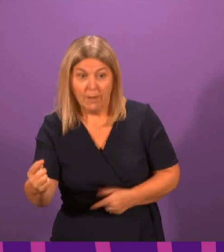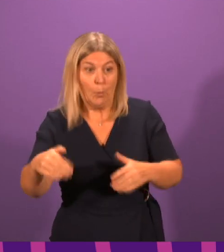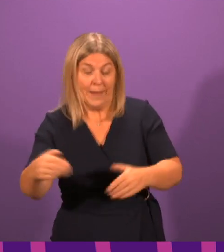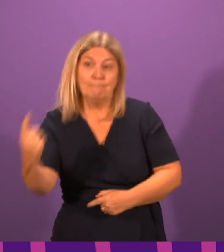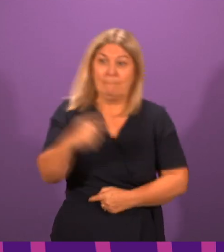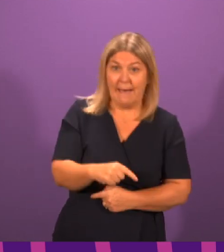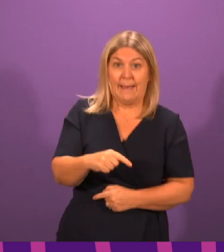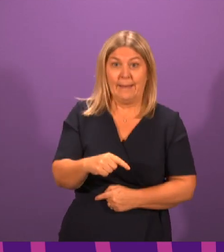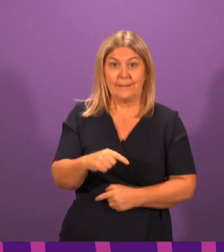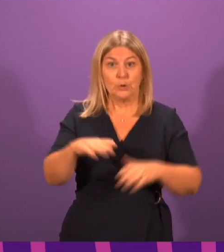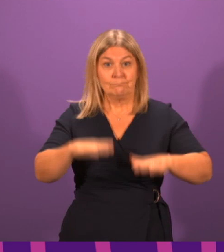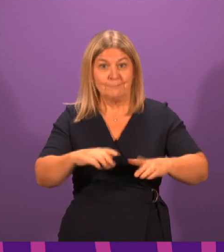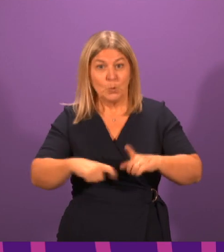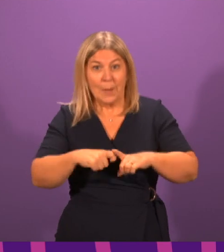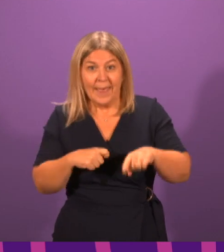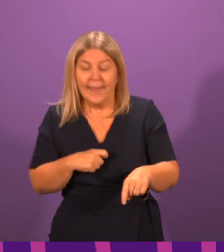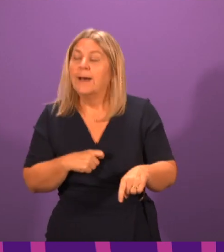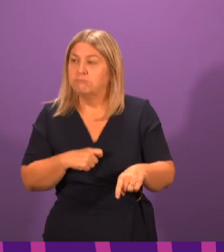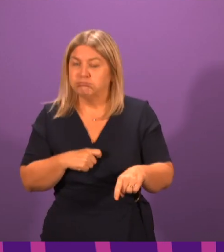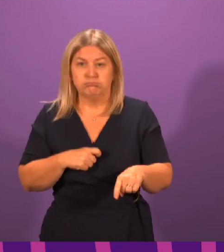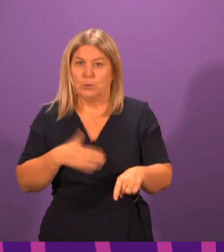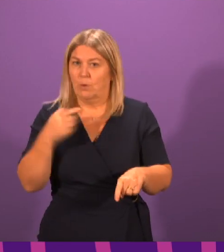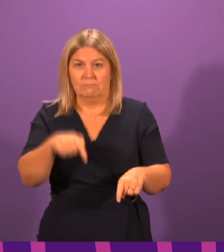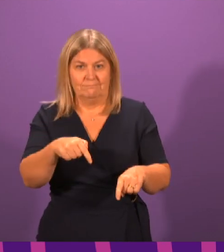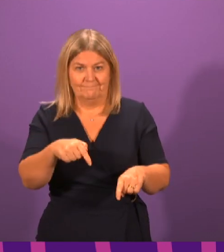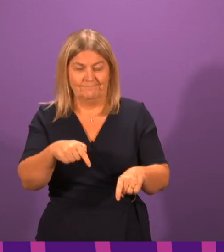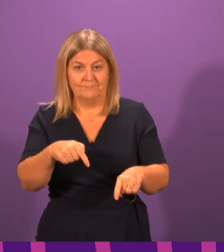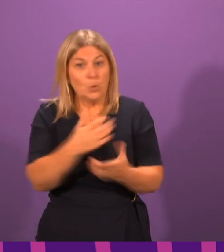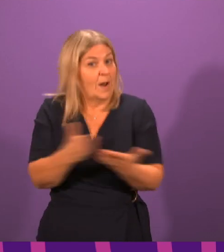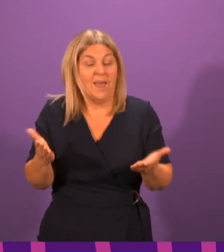either want or need. However, that is not yet clear, because it will depend on which vaccine